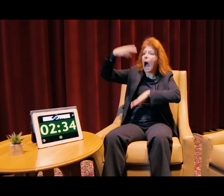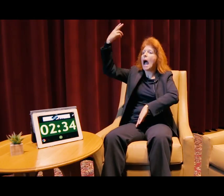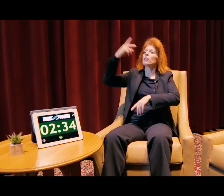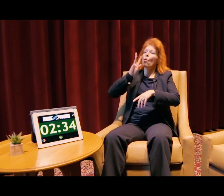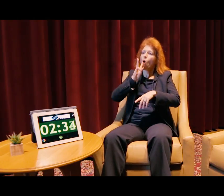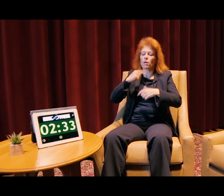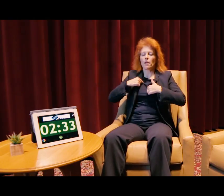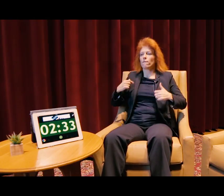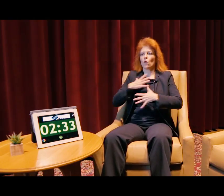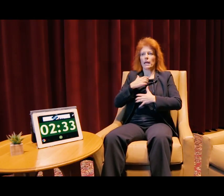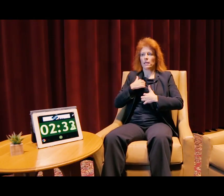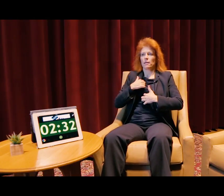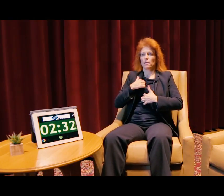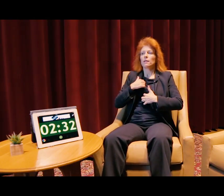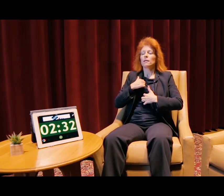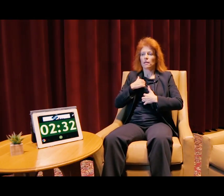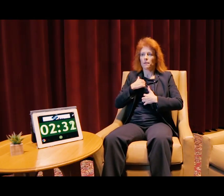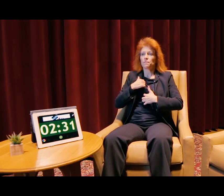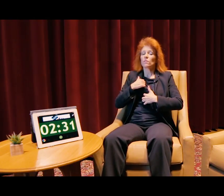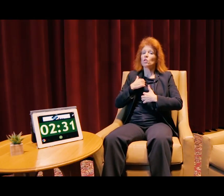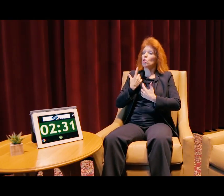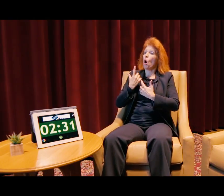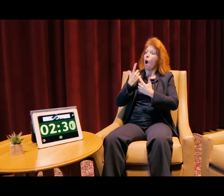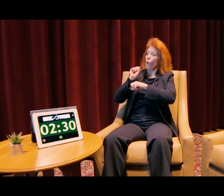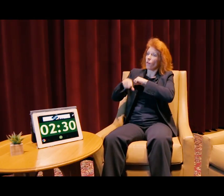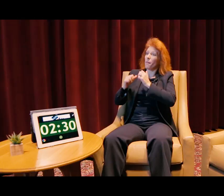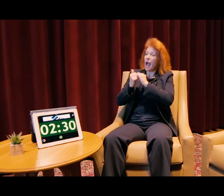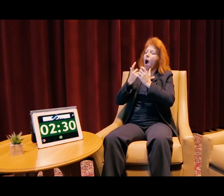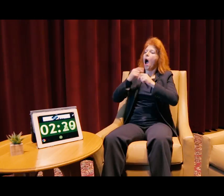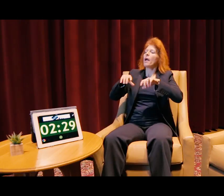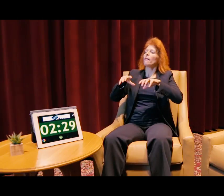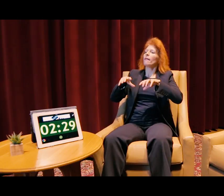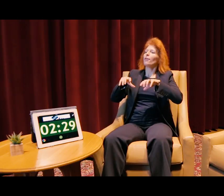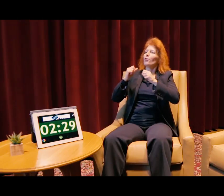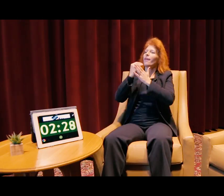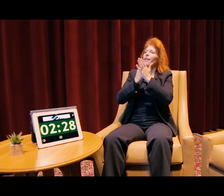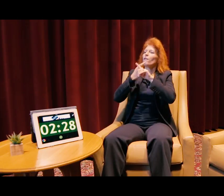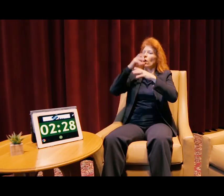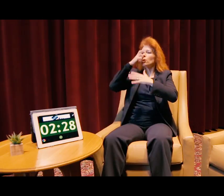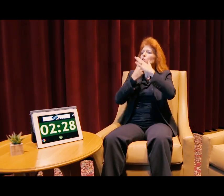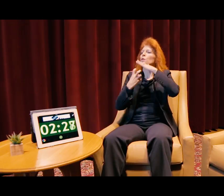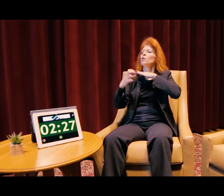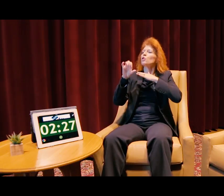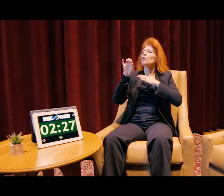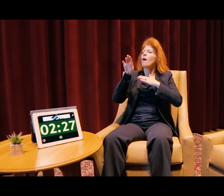And so to address that, I took up scuba diving, which definitely challenges both of those.